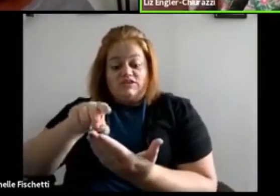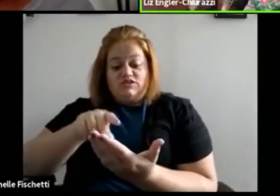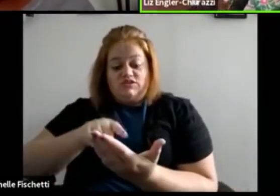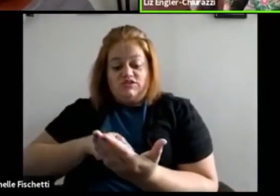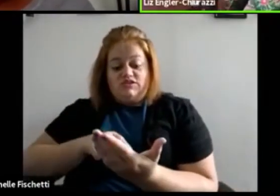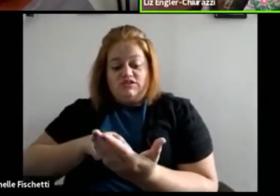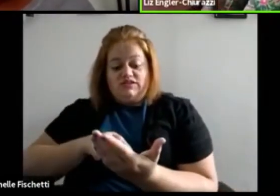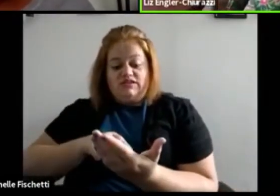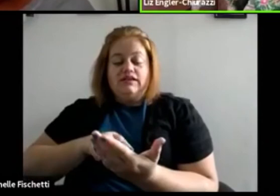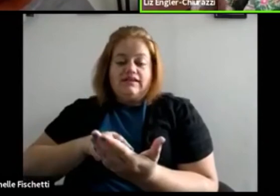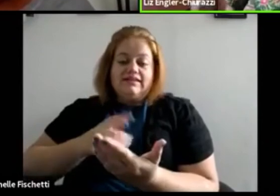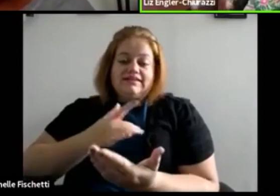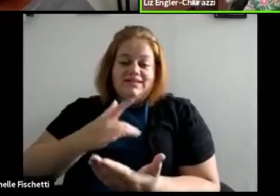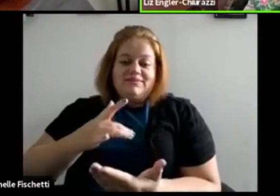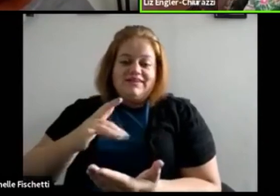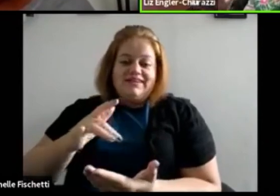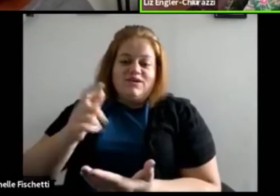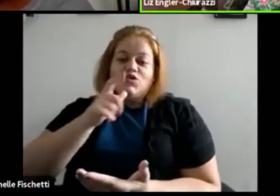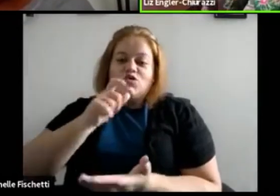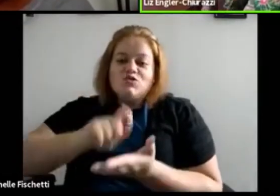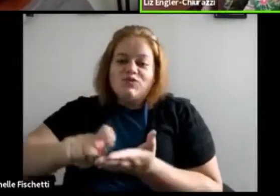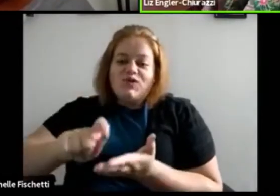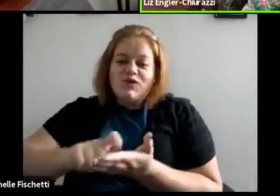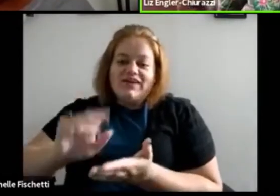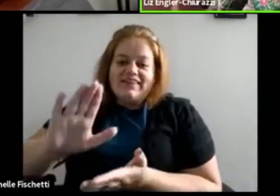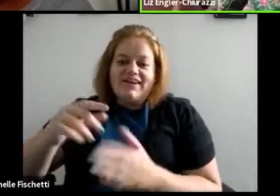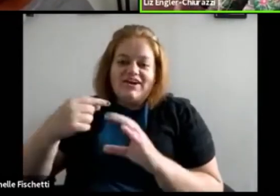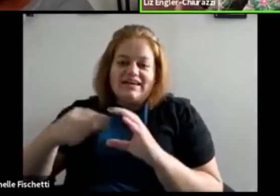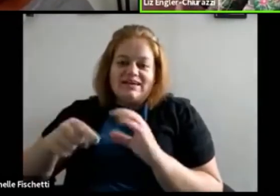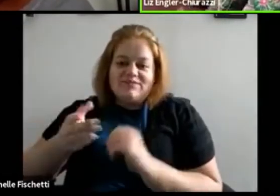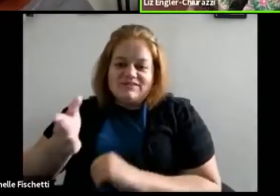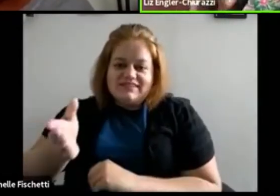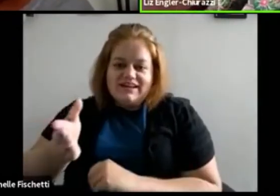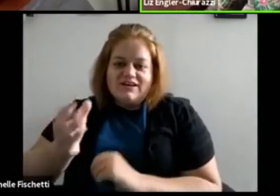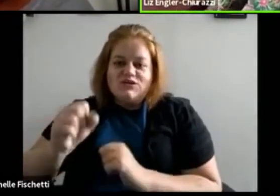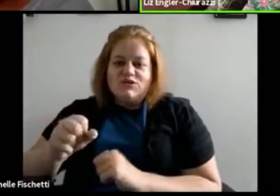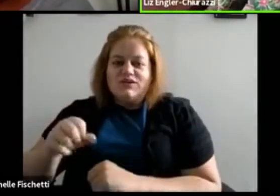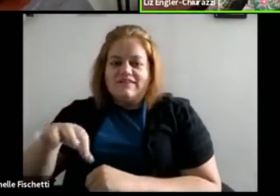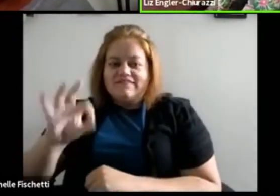the author that produced that work and you can email them and ask them